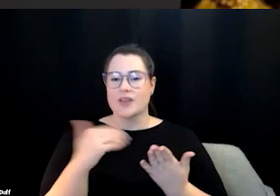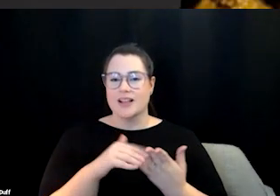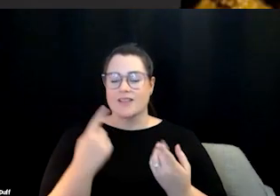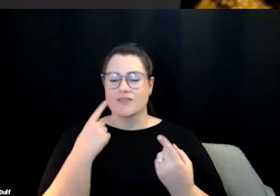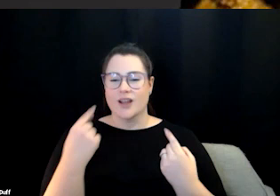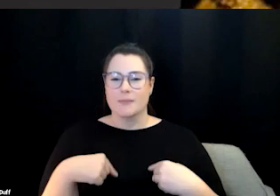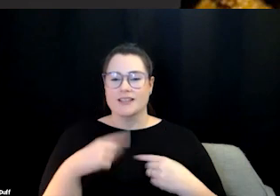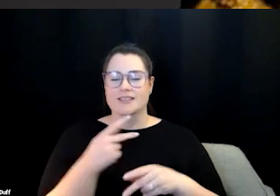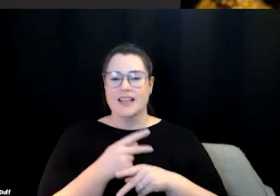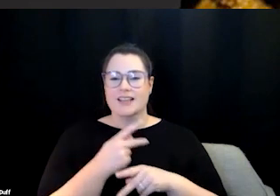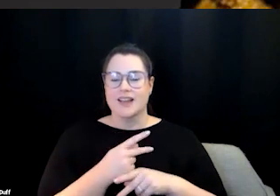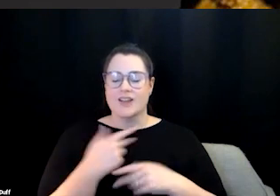Take care and have a wonderful rest of the day.